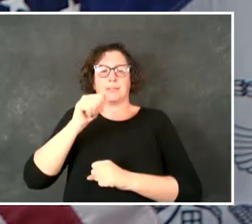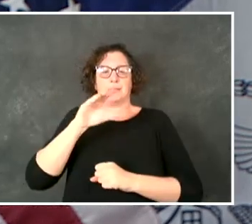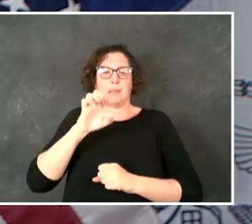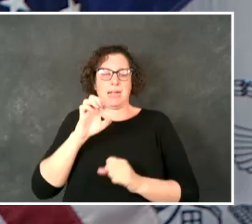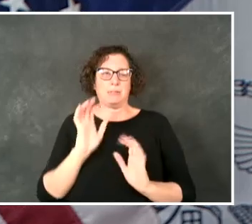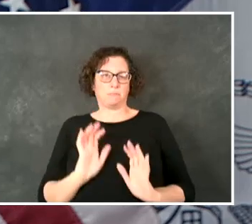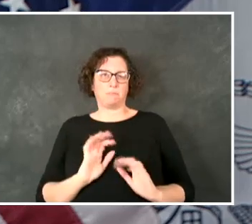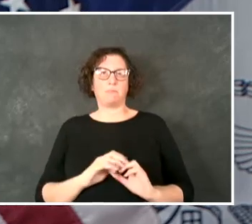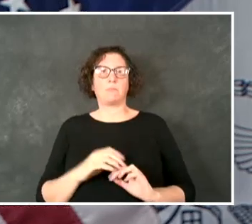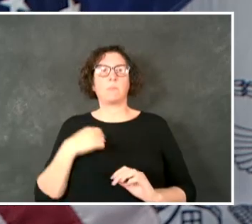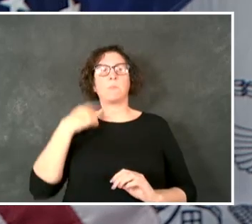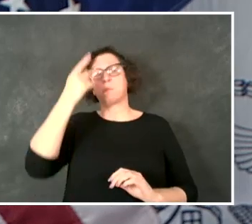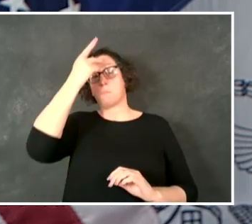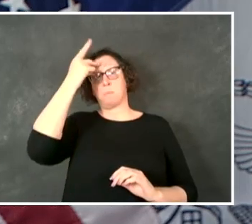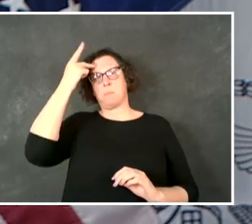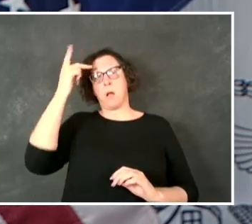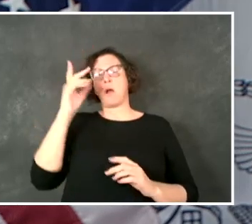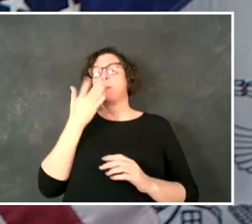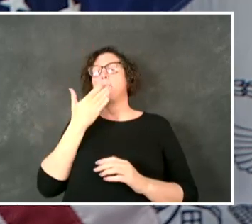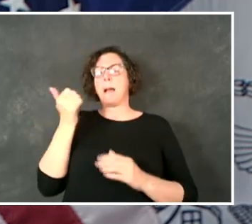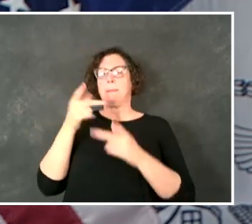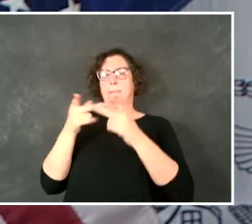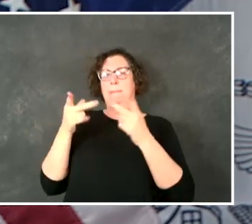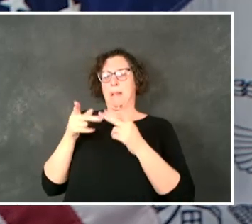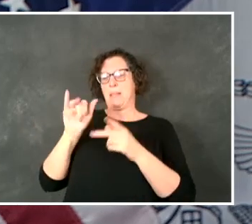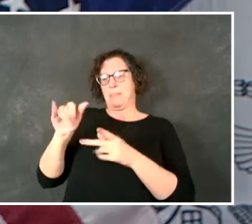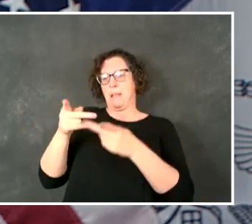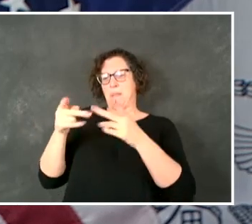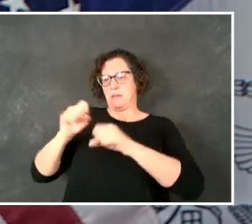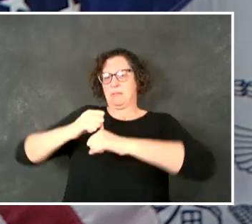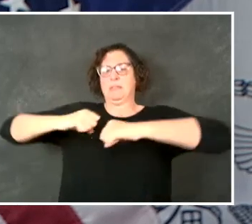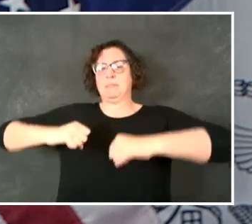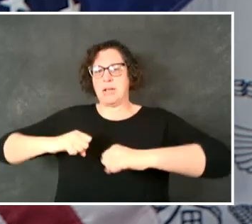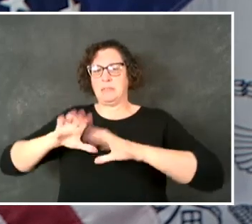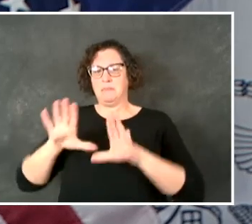DISTANCE AND THAT